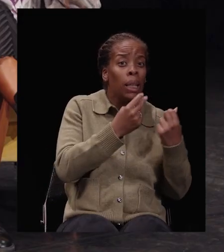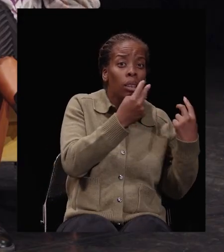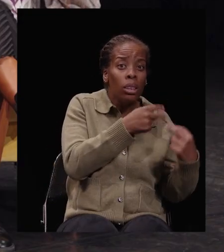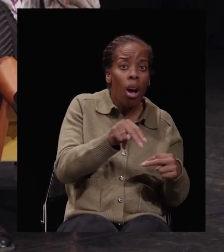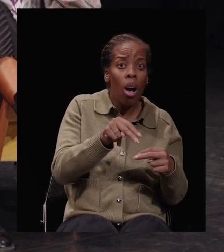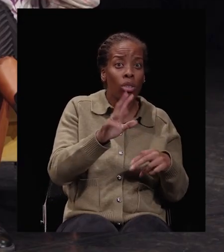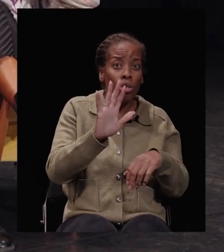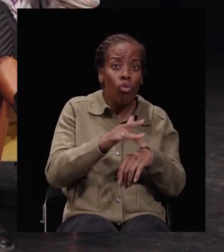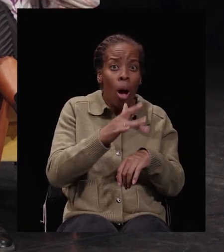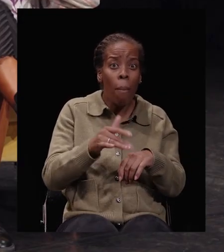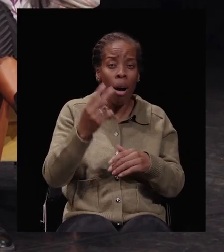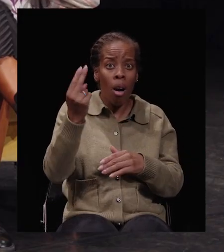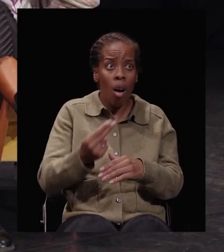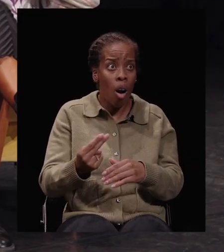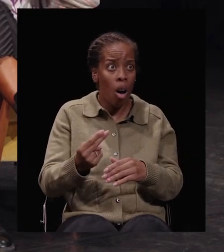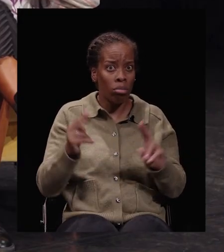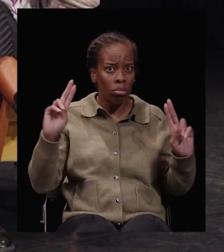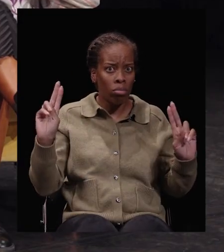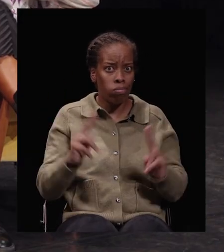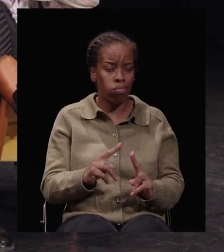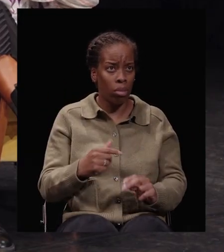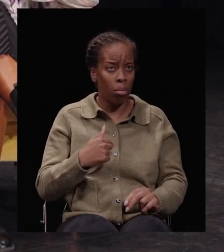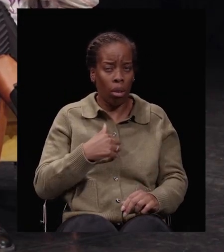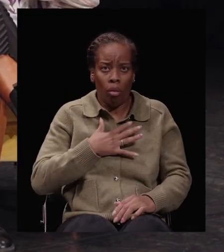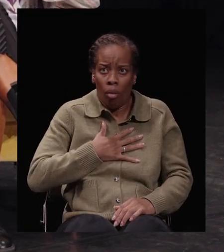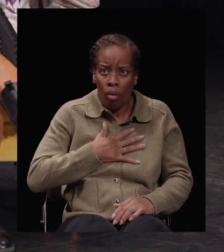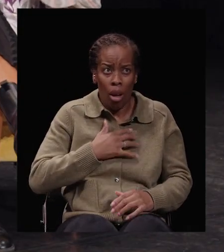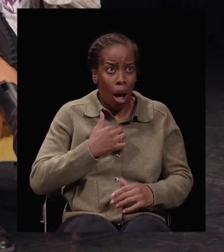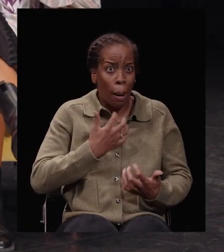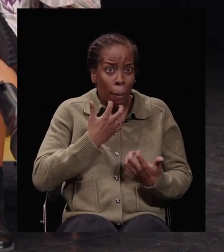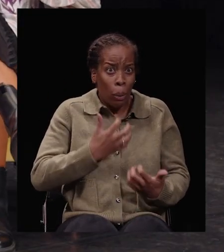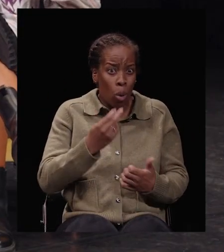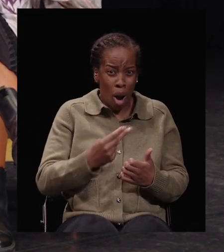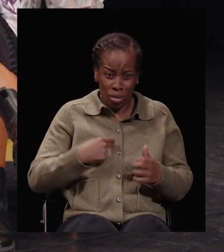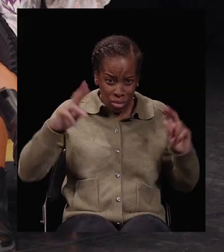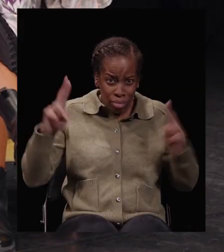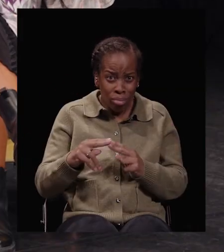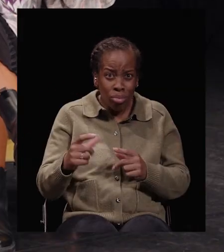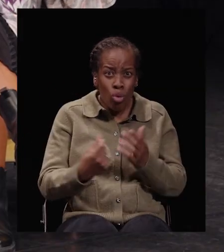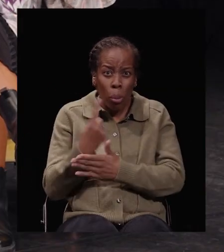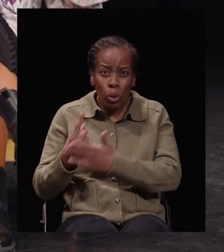That sounds really grim from an old person like me who just loves the arts. And it is. So when I sort of throw to you and say,